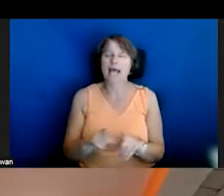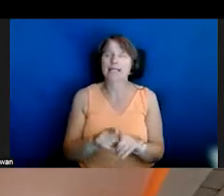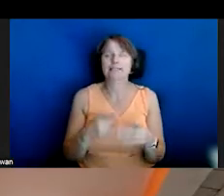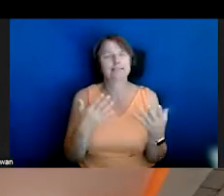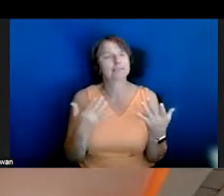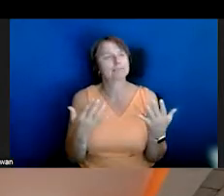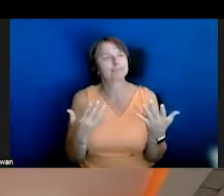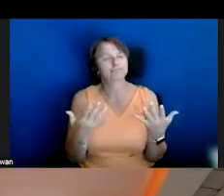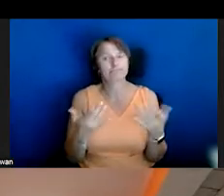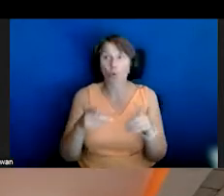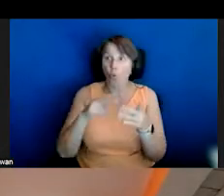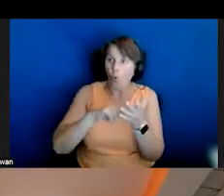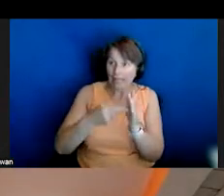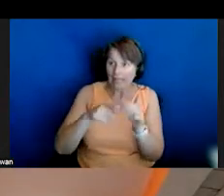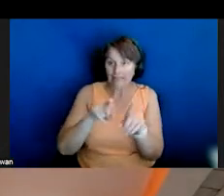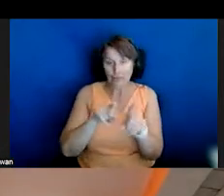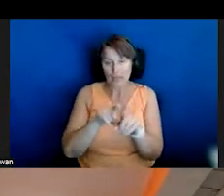organised. So, the donkeys might be stubborn